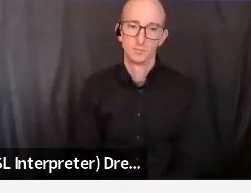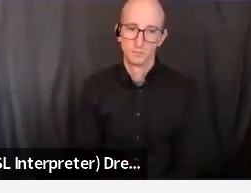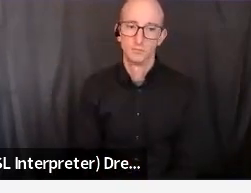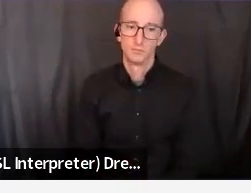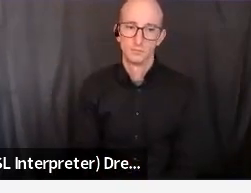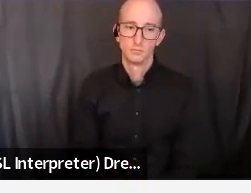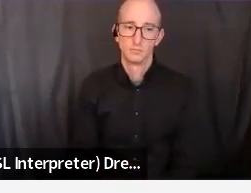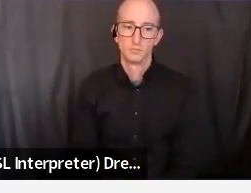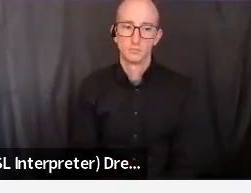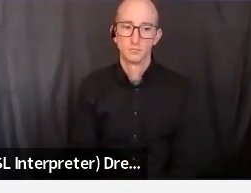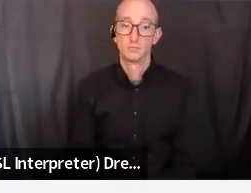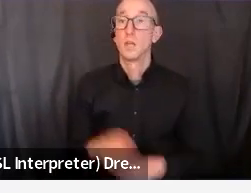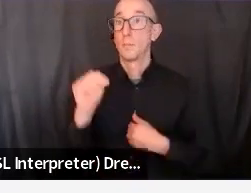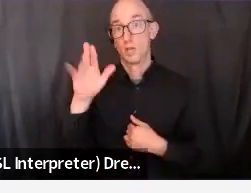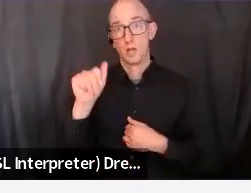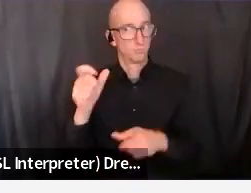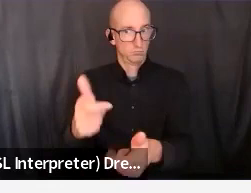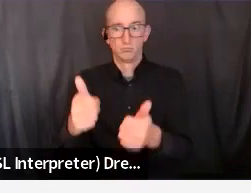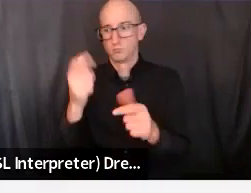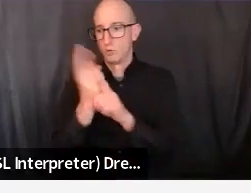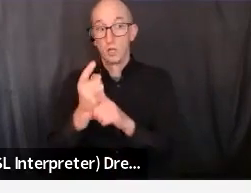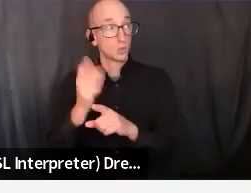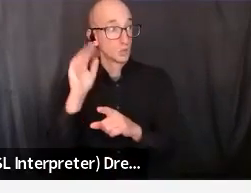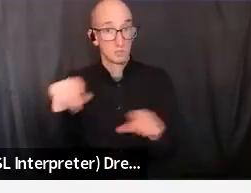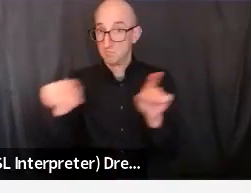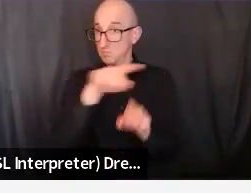How will we define port? That's a question that's come up a lot